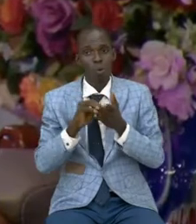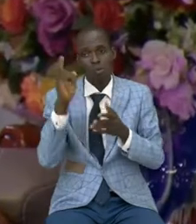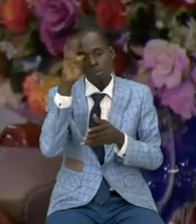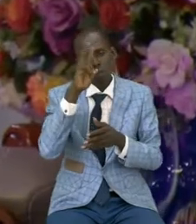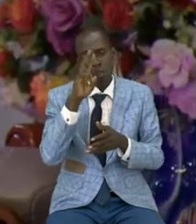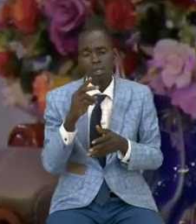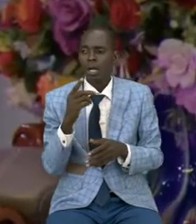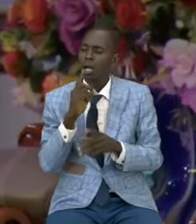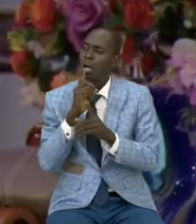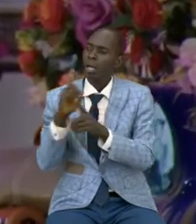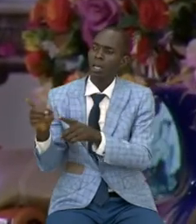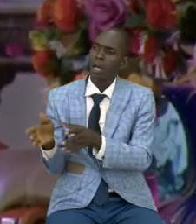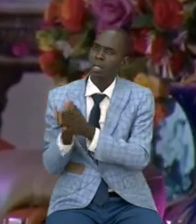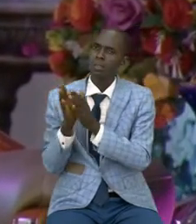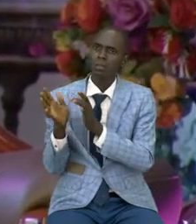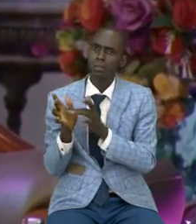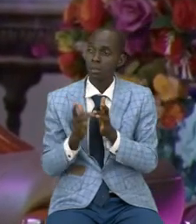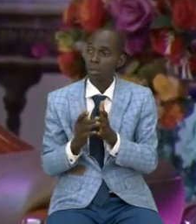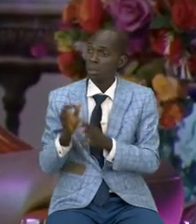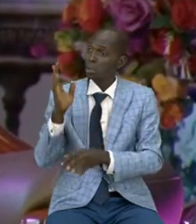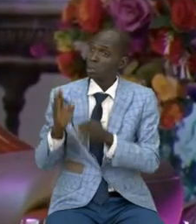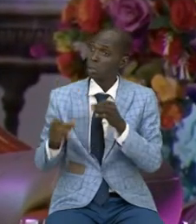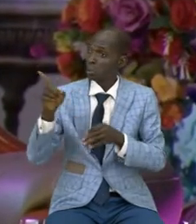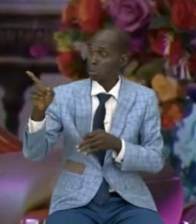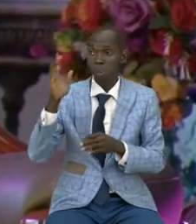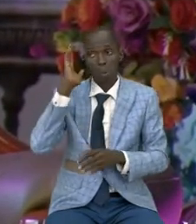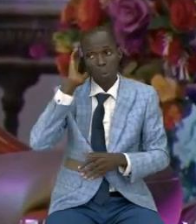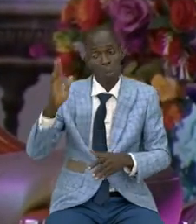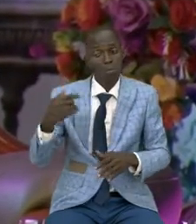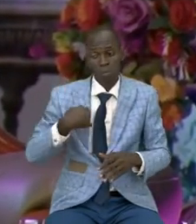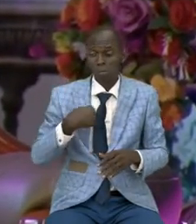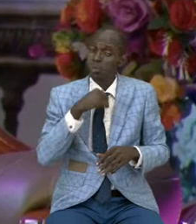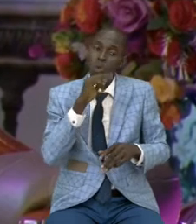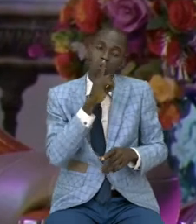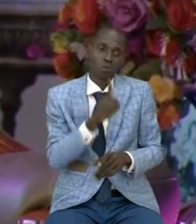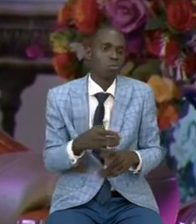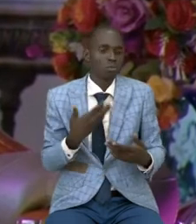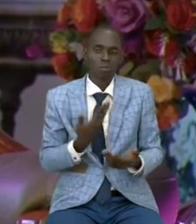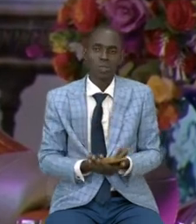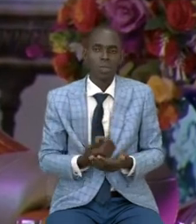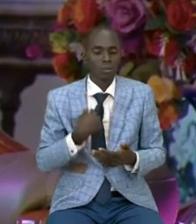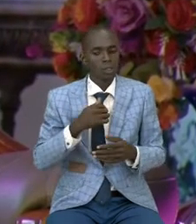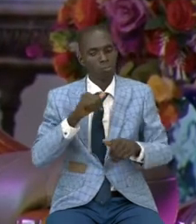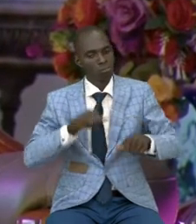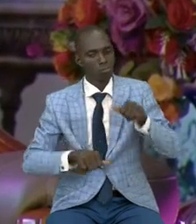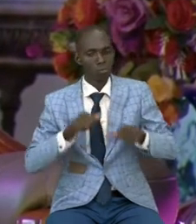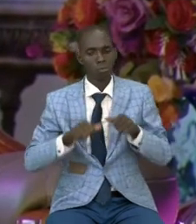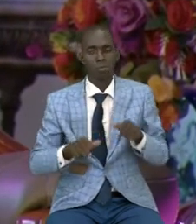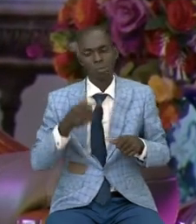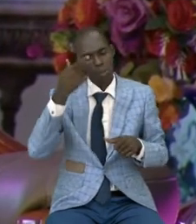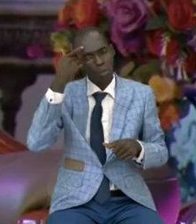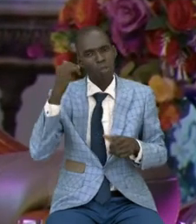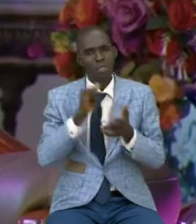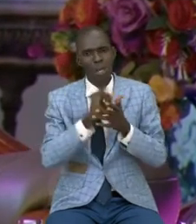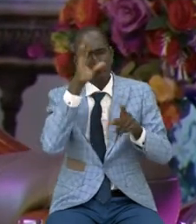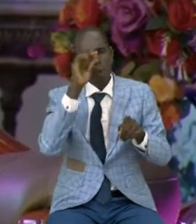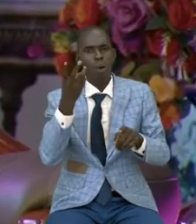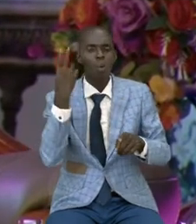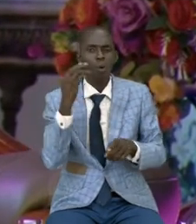if thou wilt because i'm not sure he wasn't sure because it was a leper that was never allowed